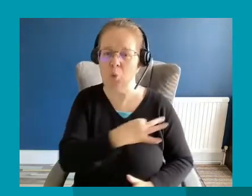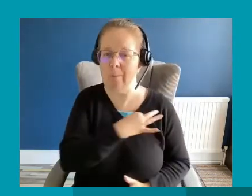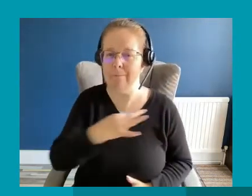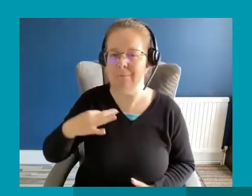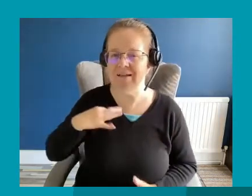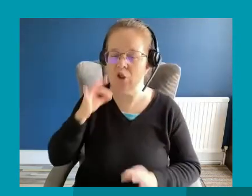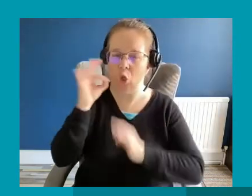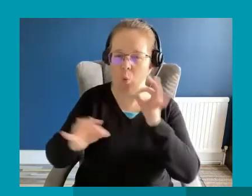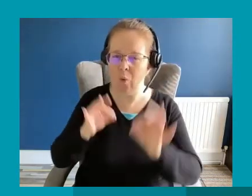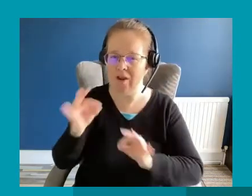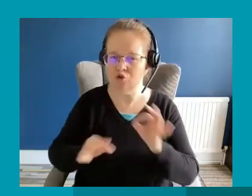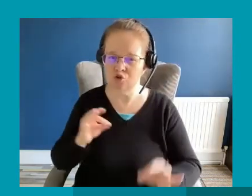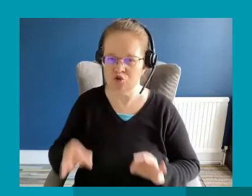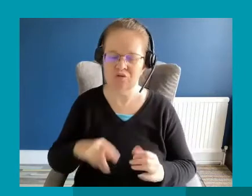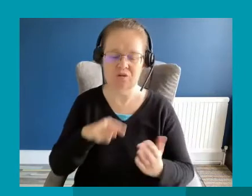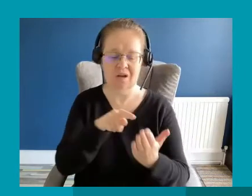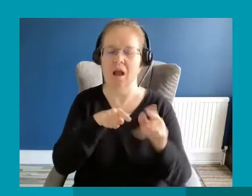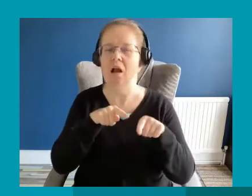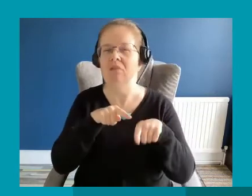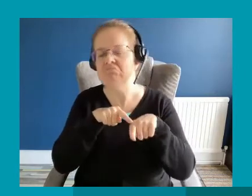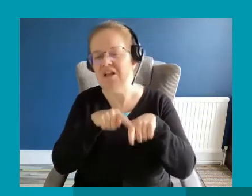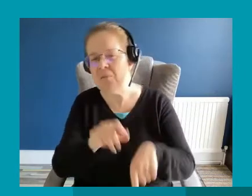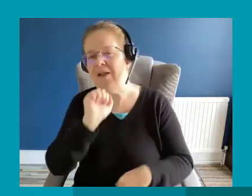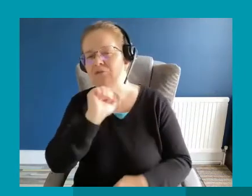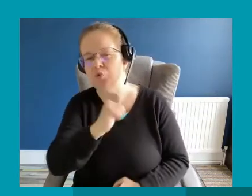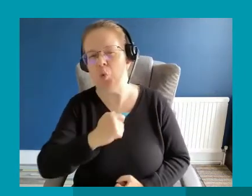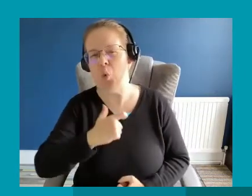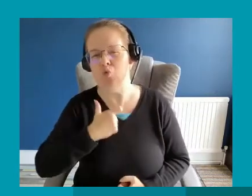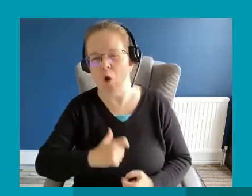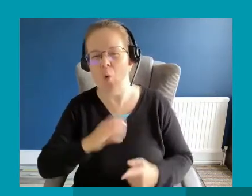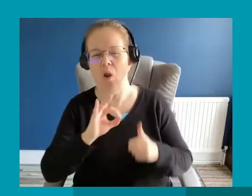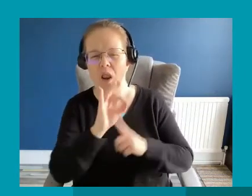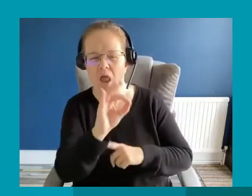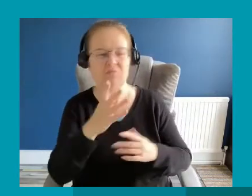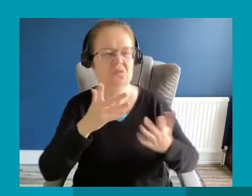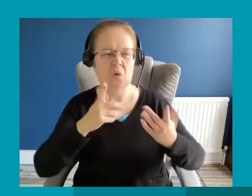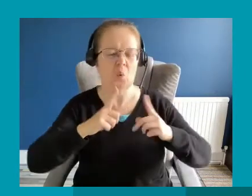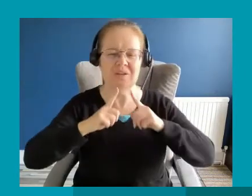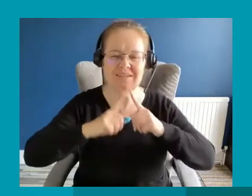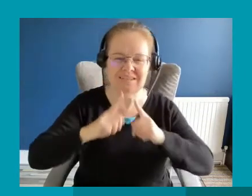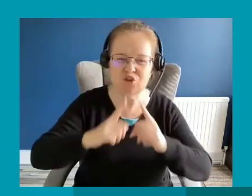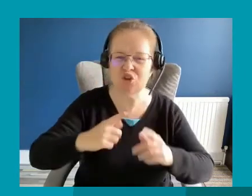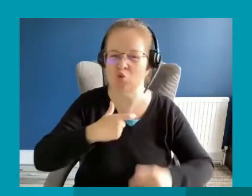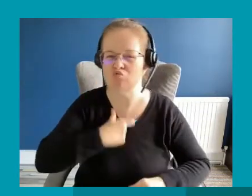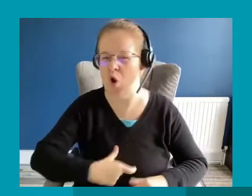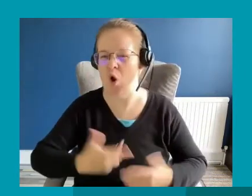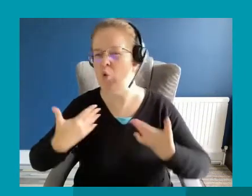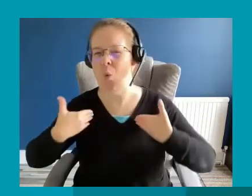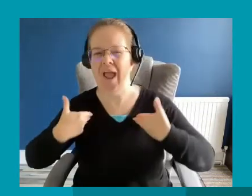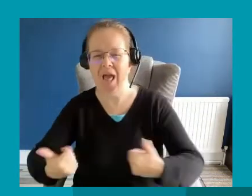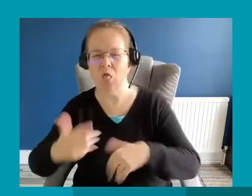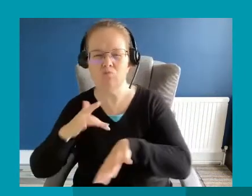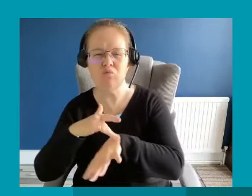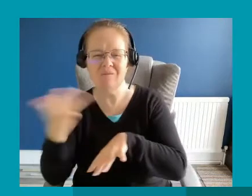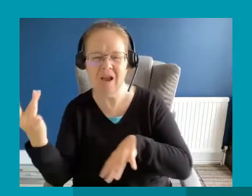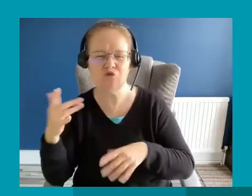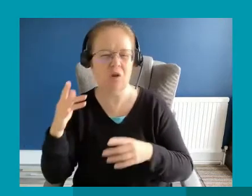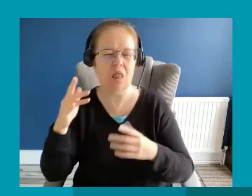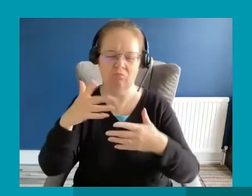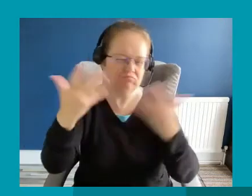Depending on the type of role that it is. Maybe some teaching rules or some health professional opportunities, so just be mindful of that.